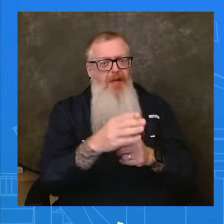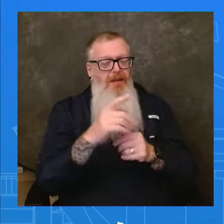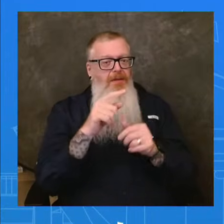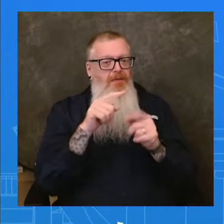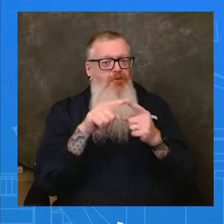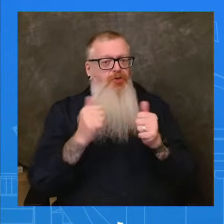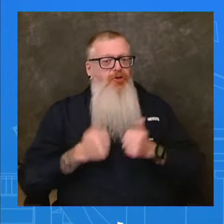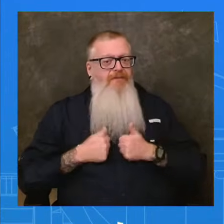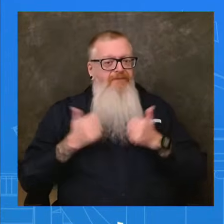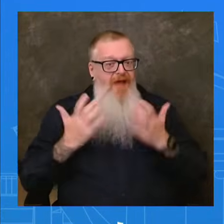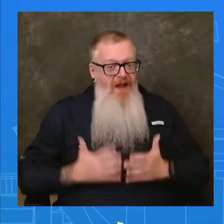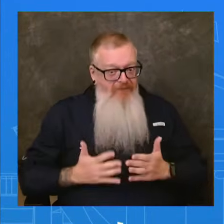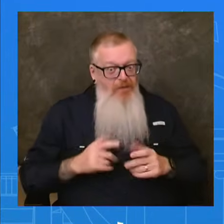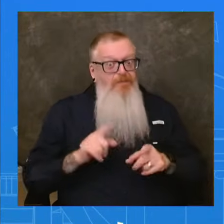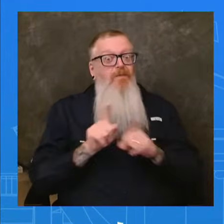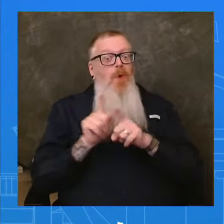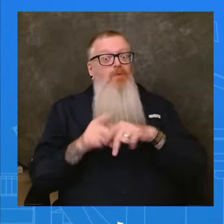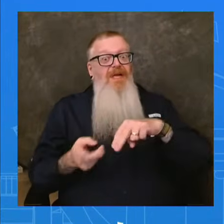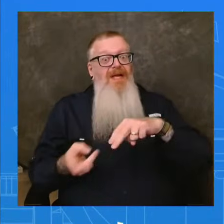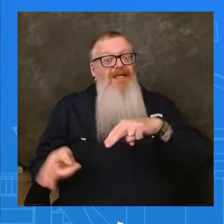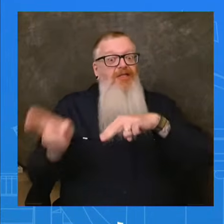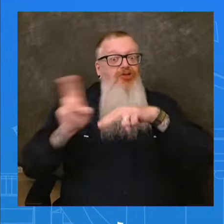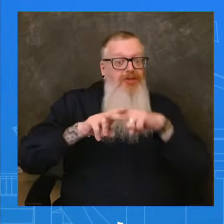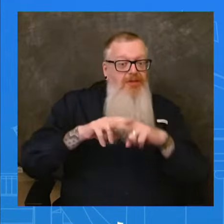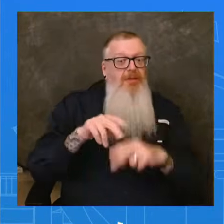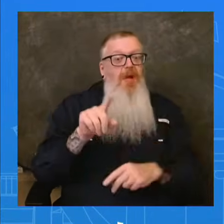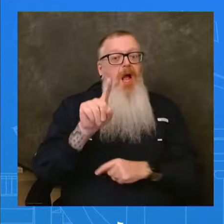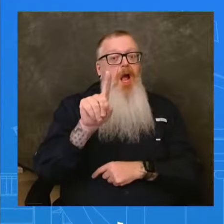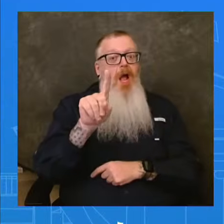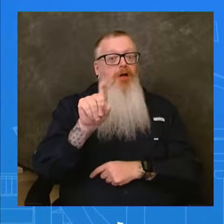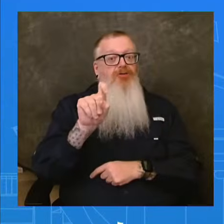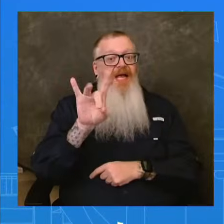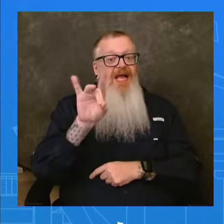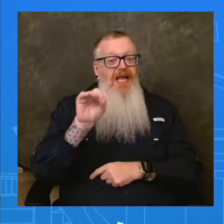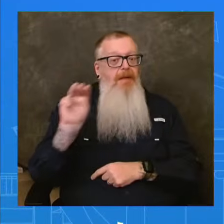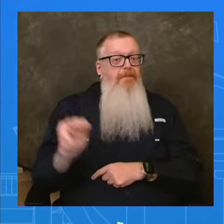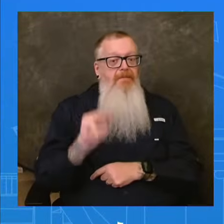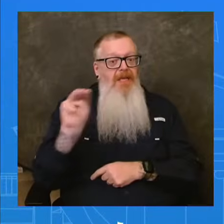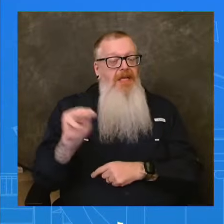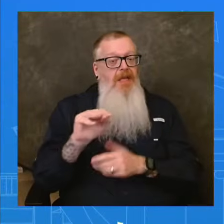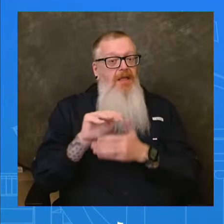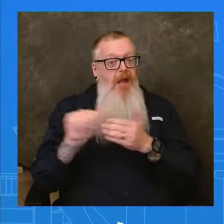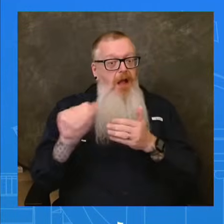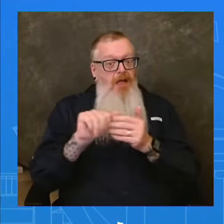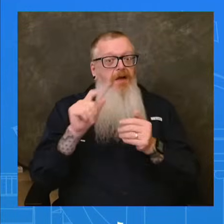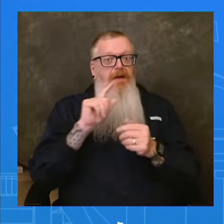can carry out their critical recovery work. More than 8,000 federal re- -- personnel are deployed,